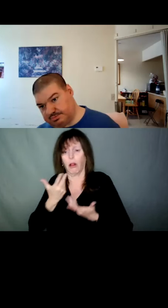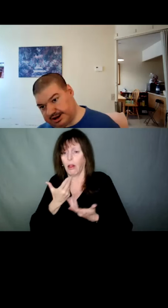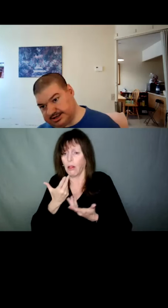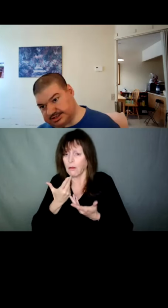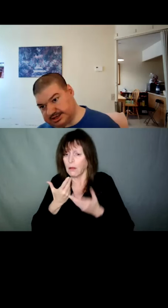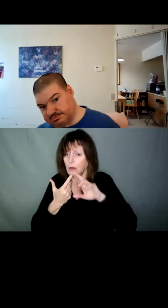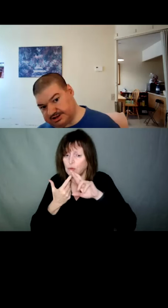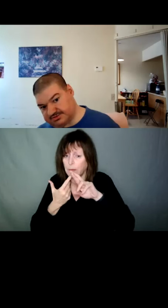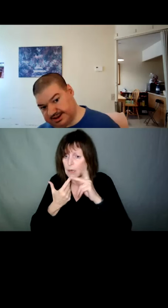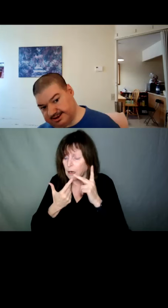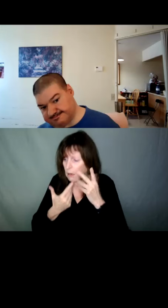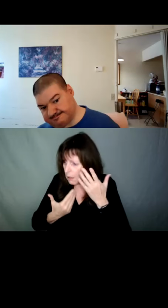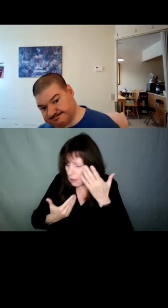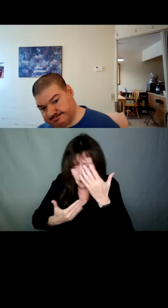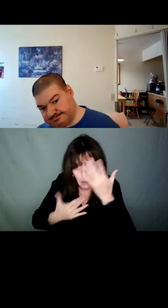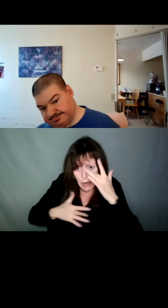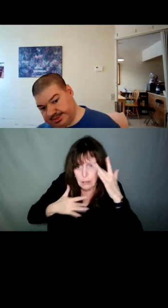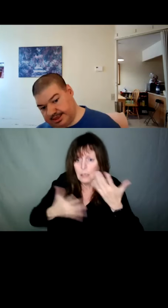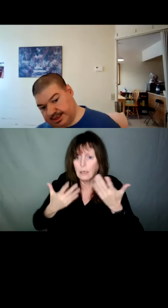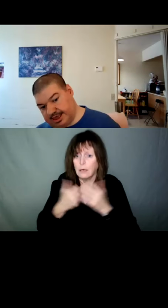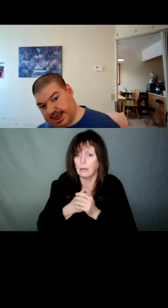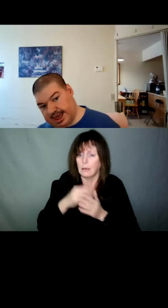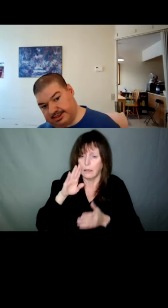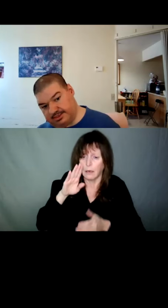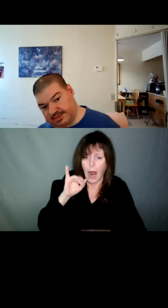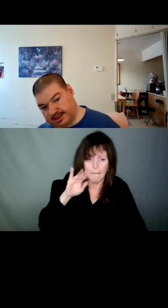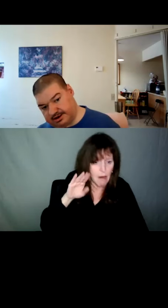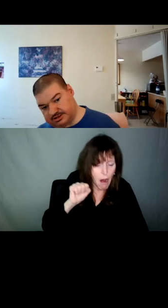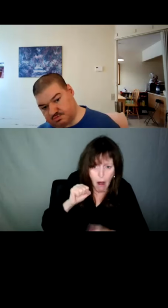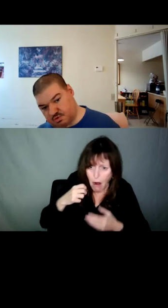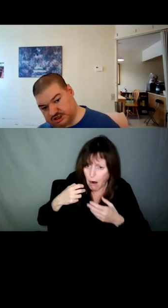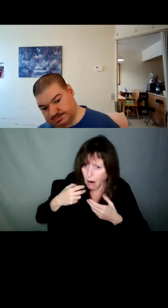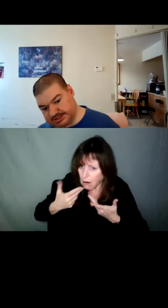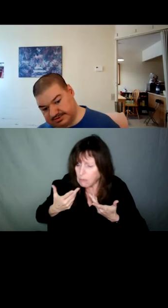, MS,